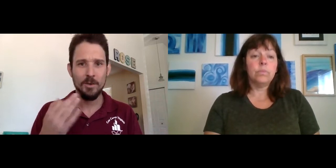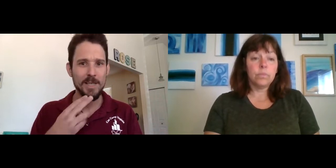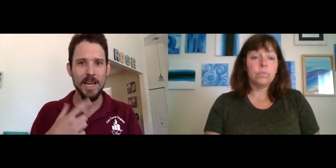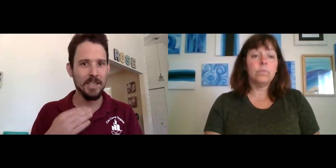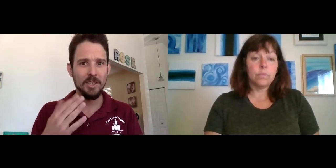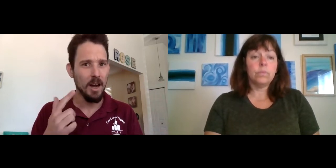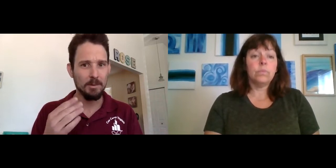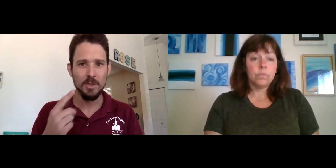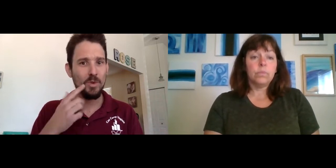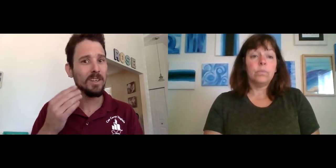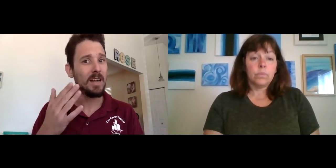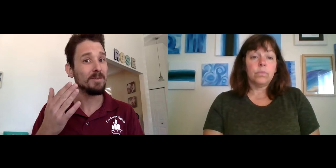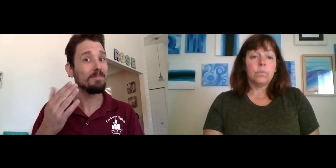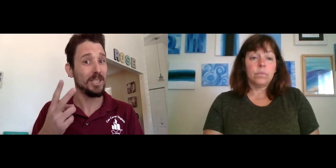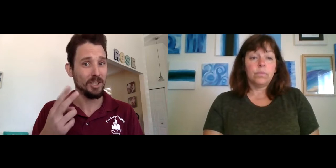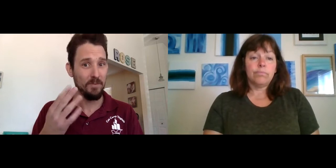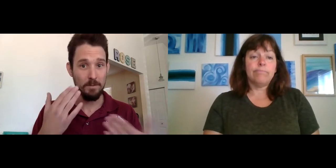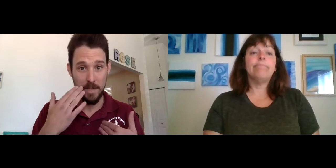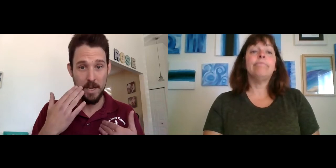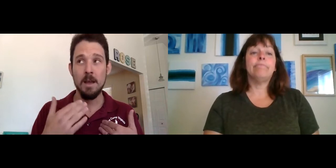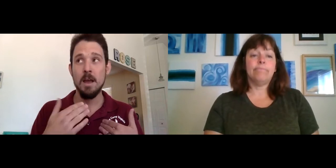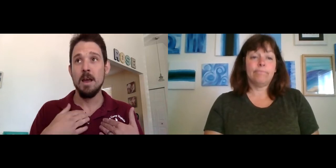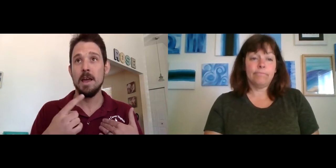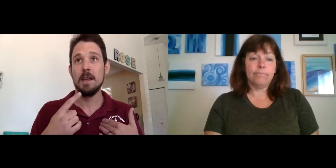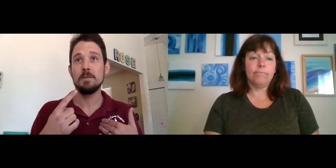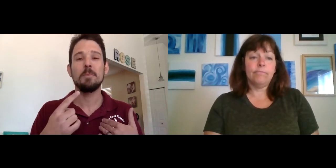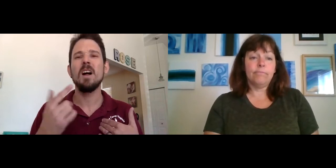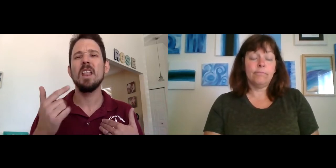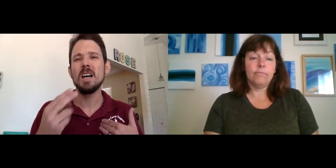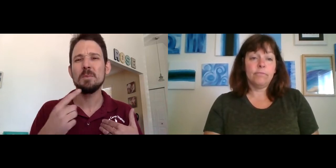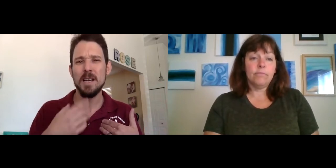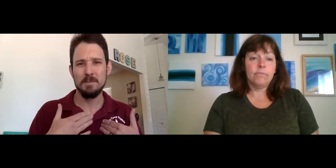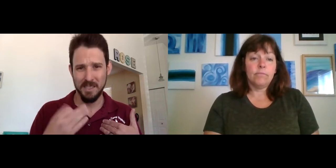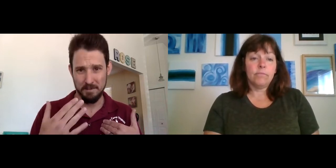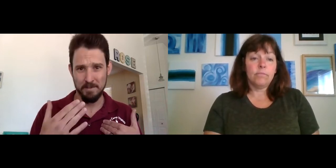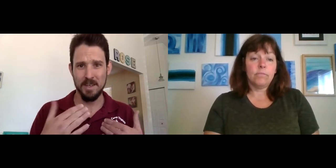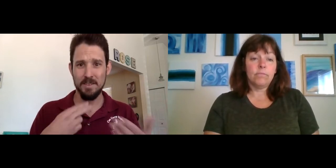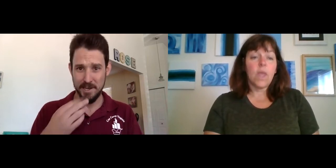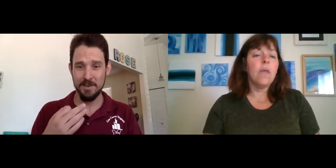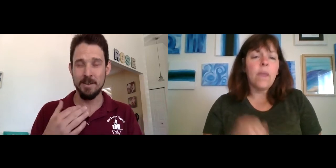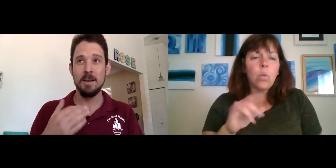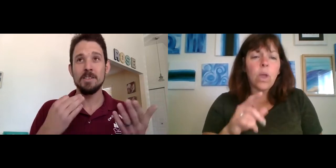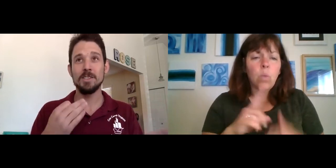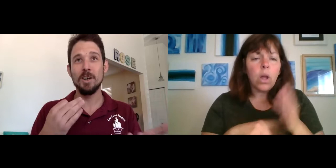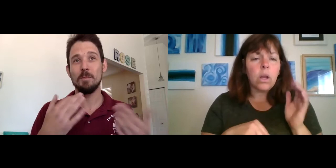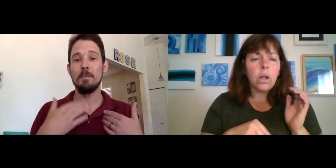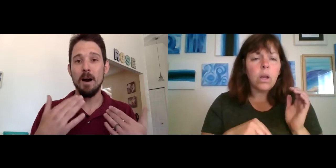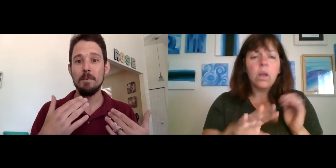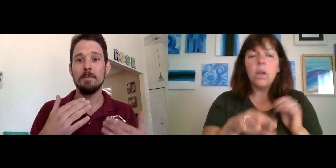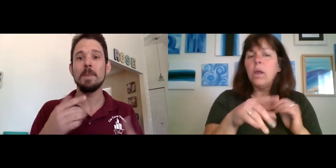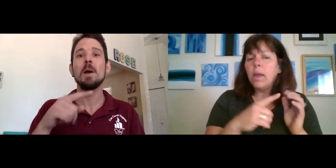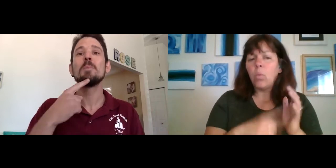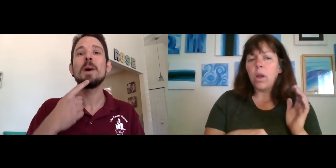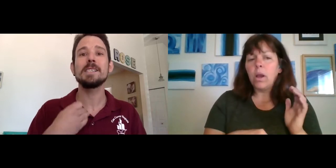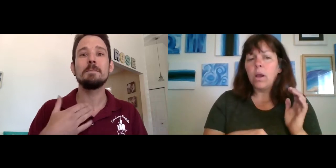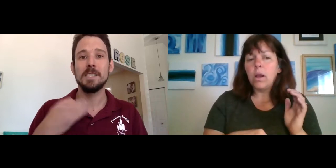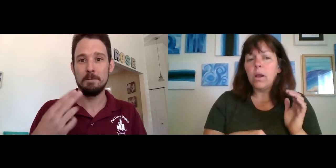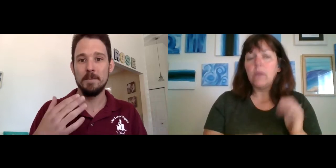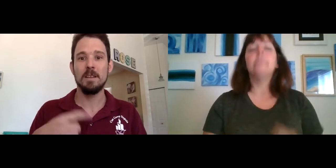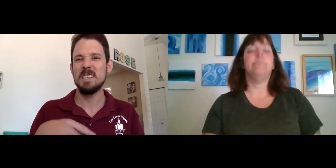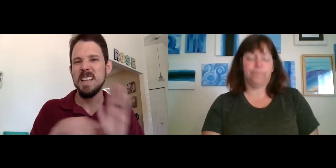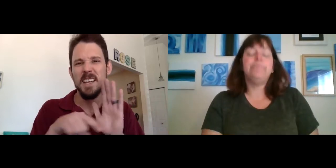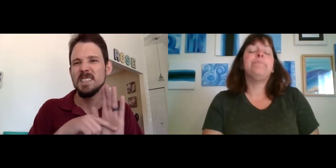educational options were not much for me and a lot of pessimism in negative